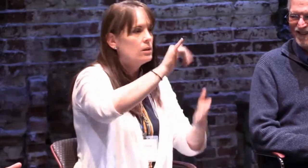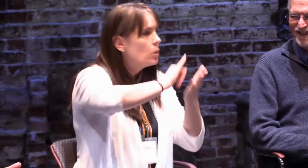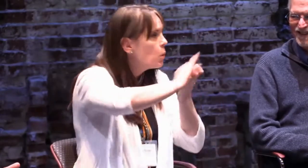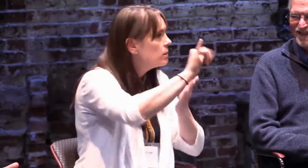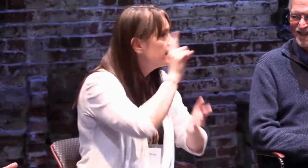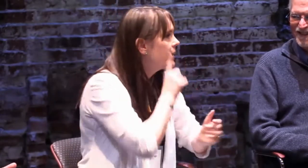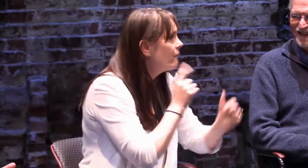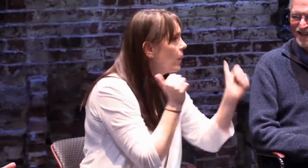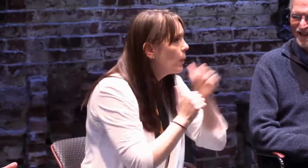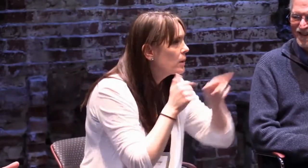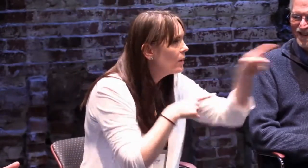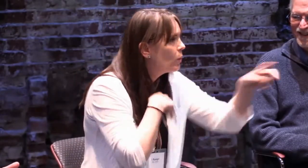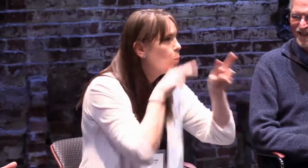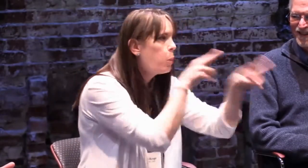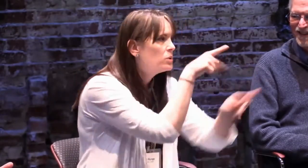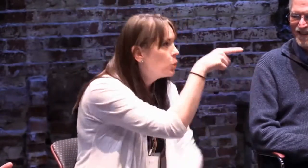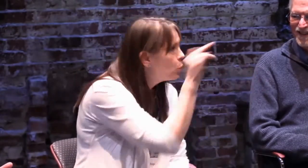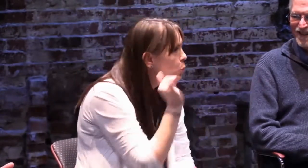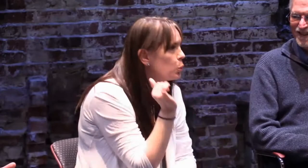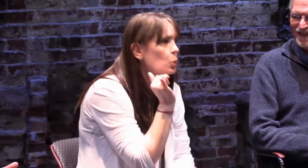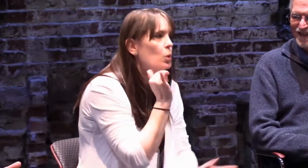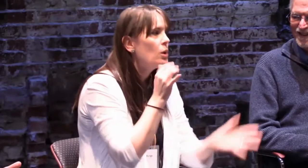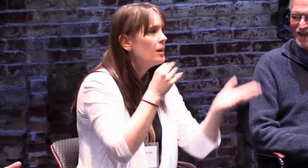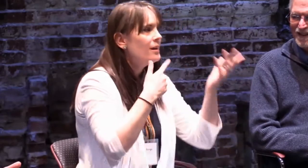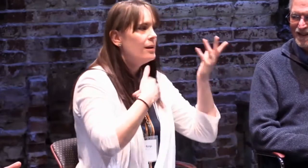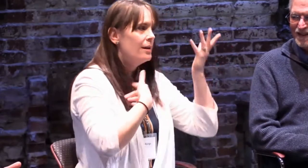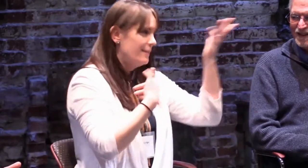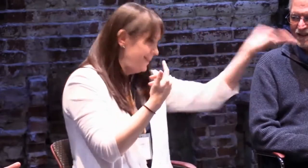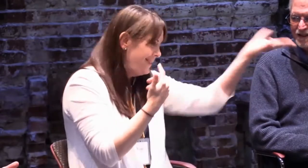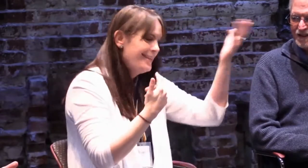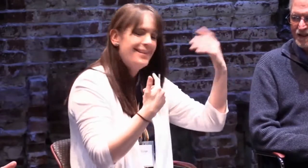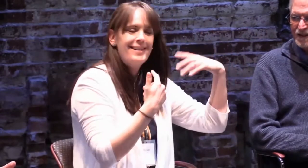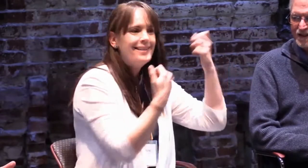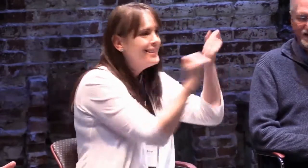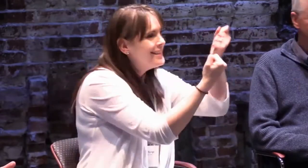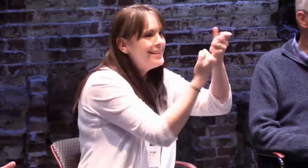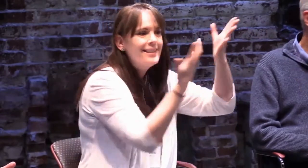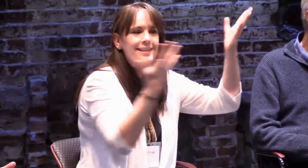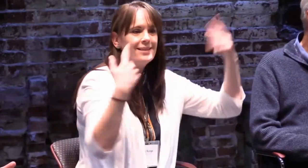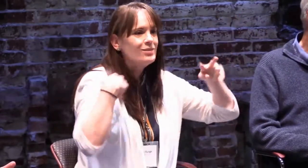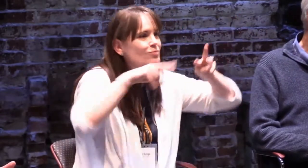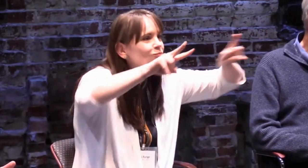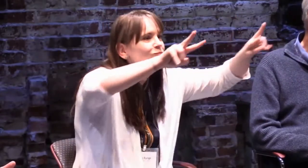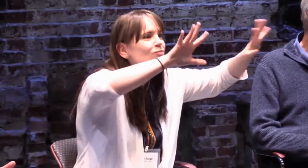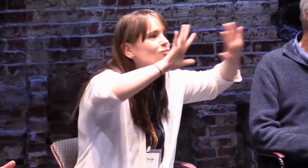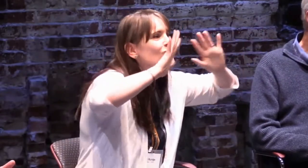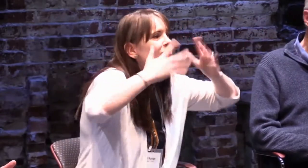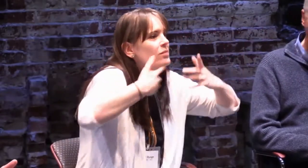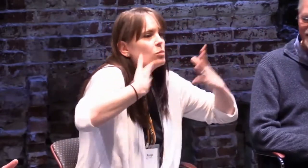the program that had given me so much. Deaf West's programs. These other programs, these other allies and individuals